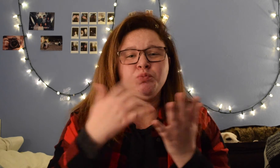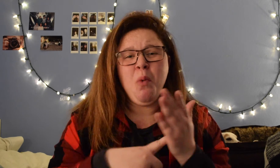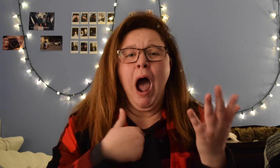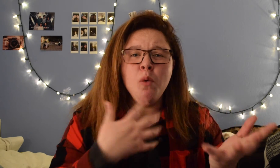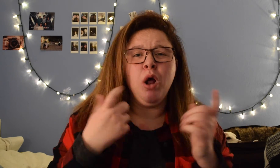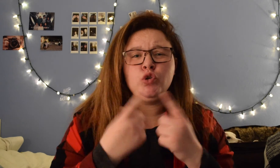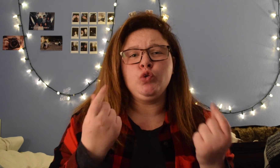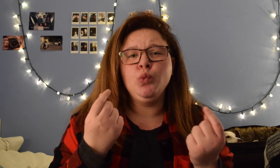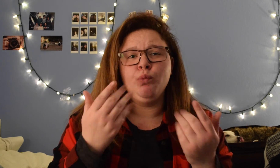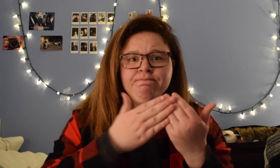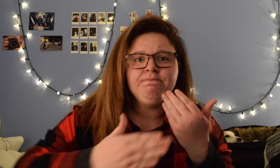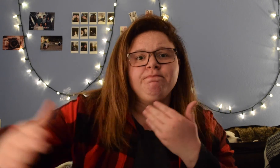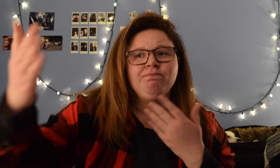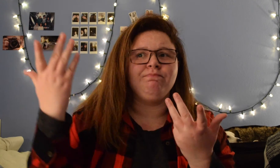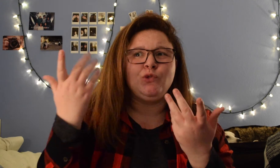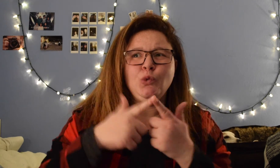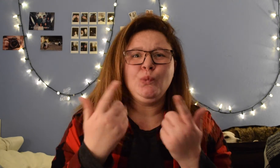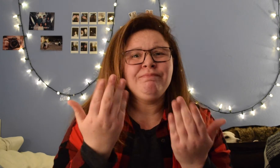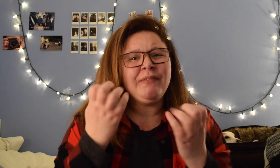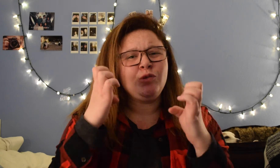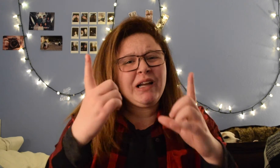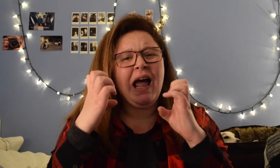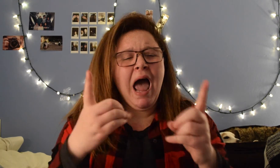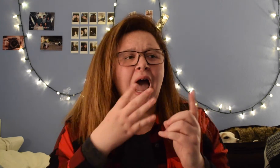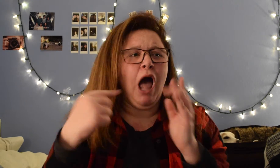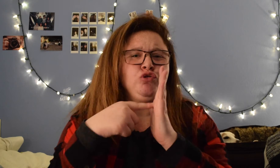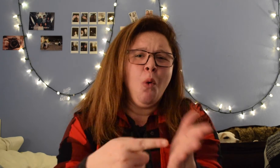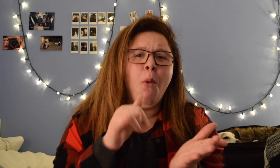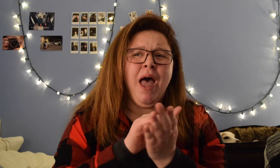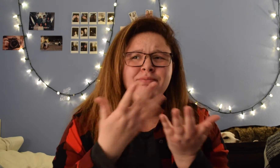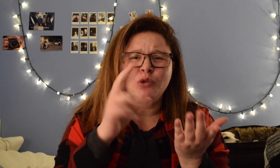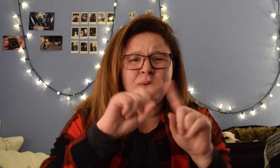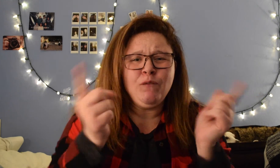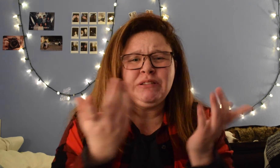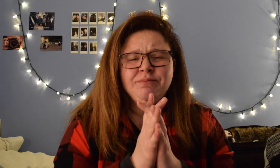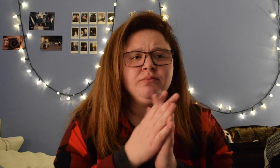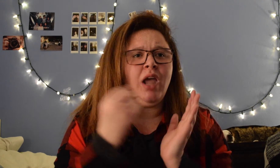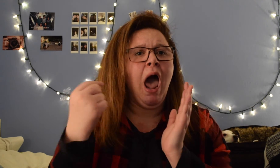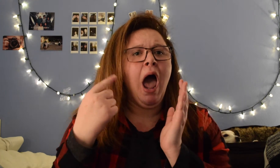This is what I want to do now from on to educate and show people that there's no difference